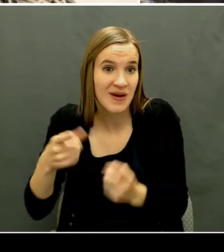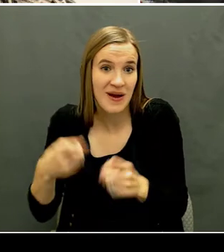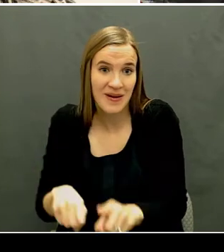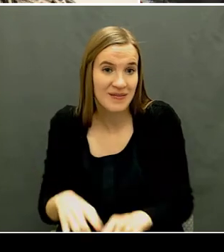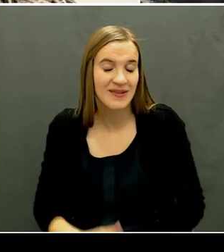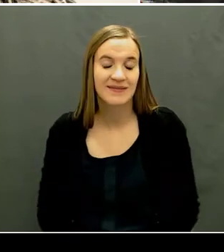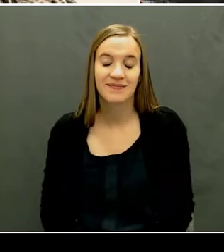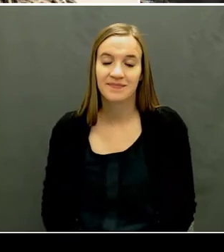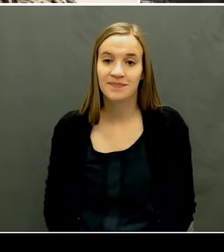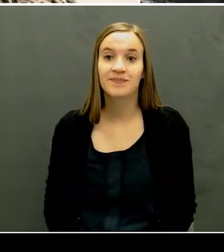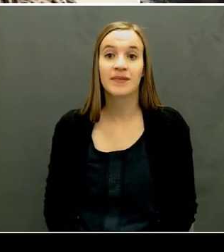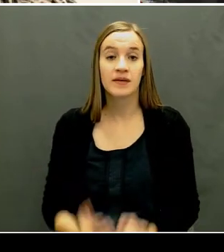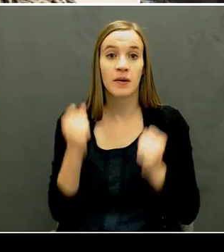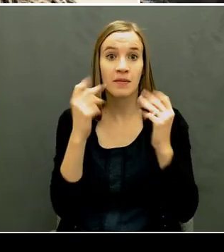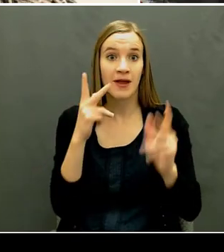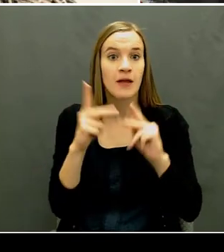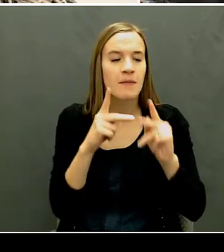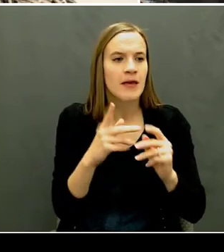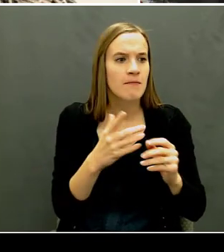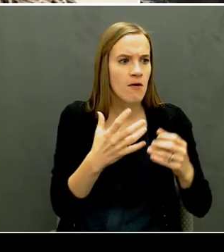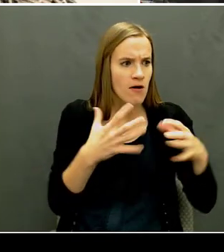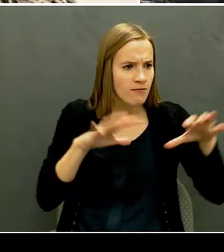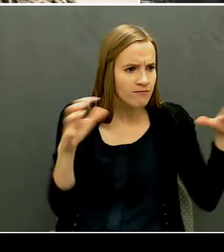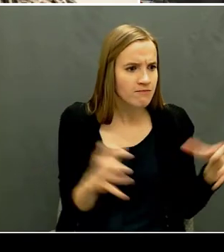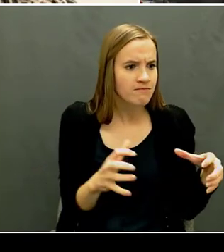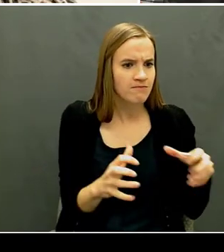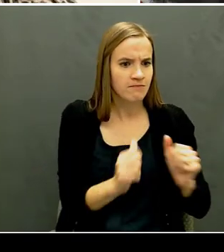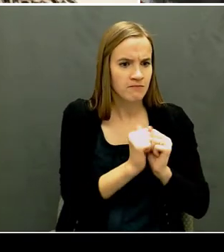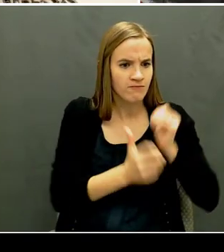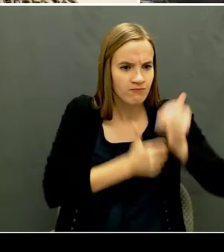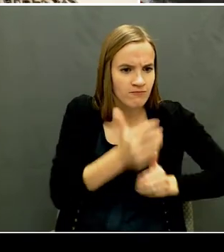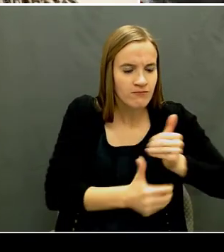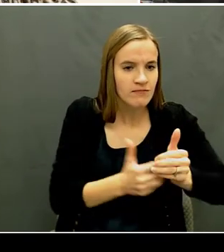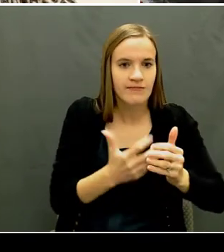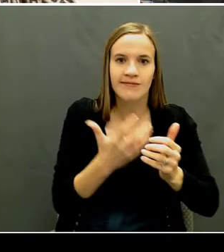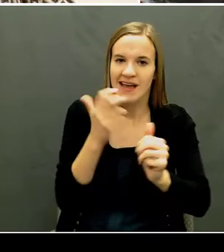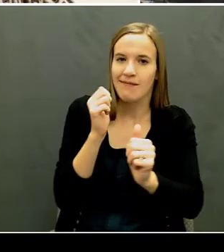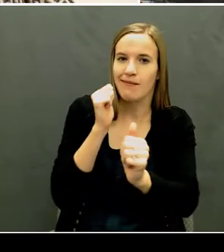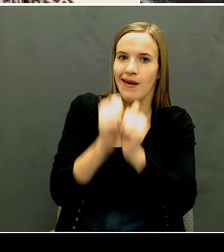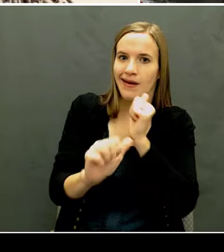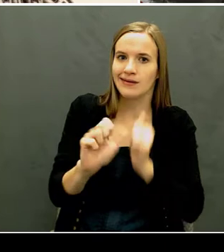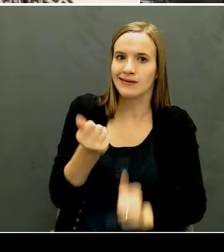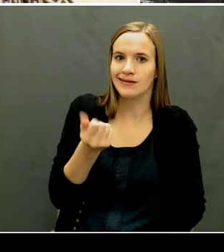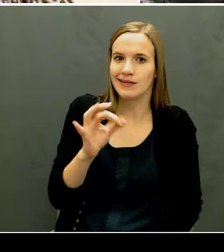in 1990. And so when I was out there in Washington and whatnot, you know, my brain as you can tell